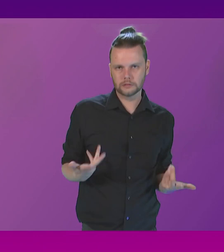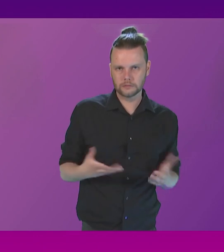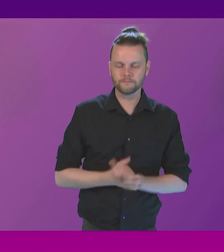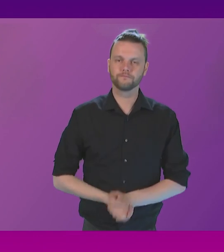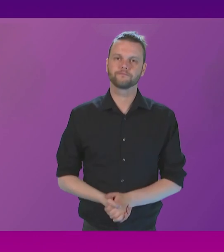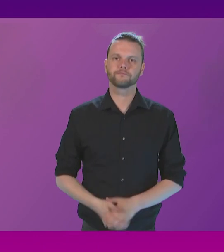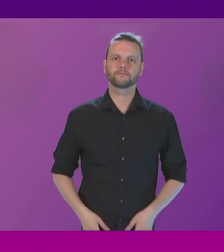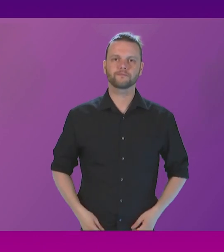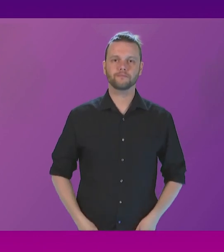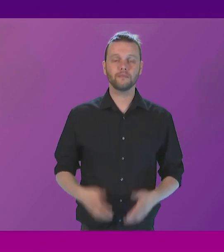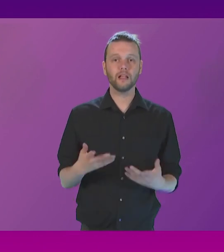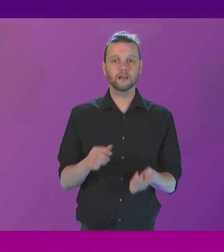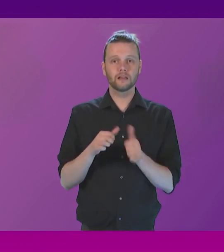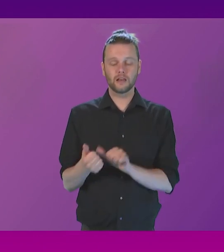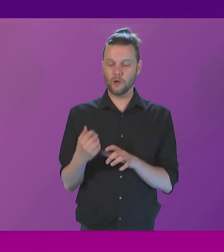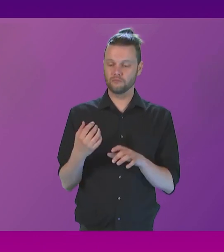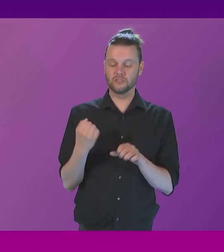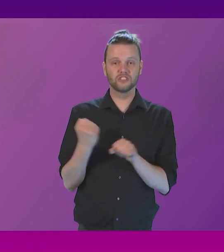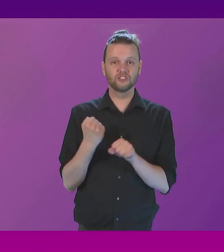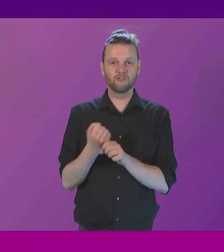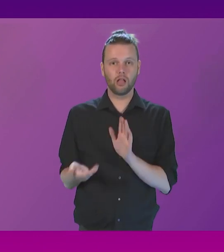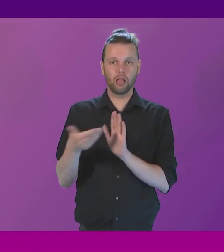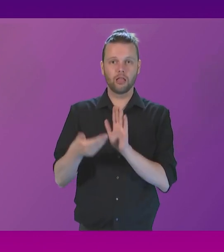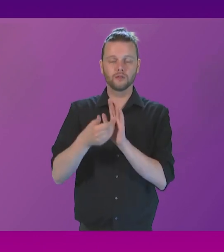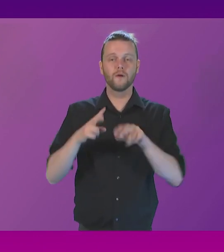We move to constituency and general supplementary questions.